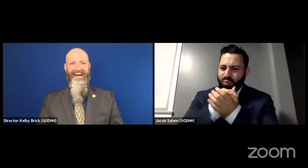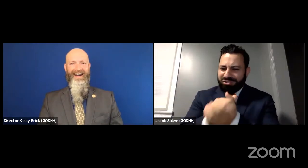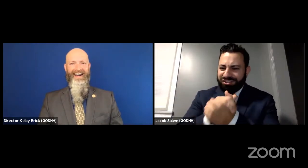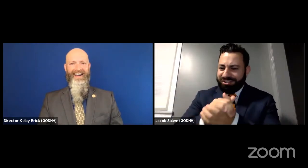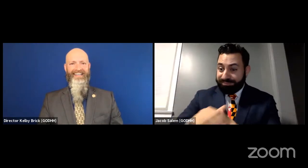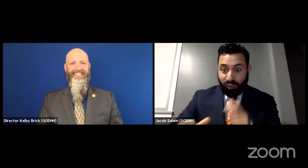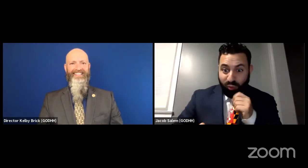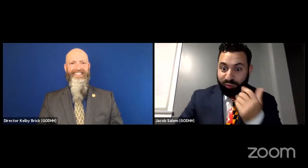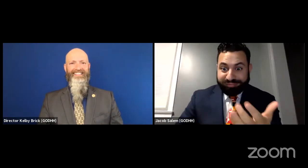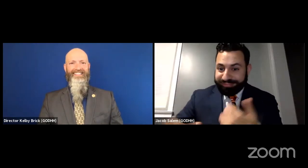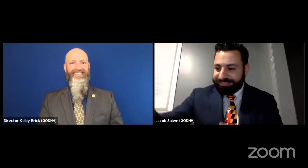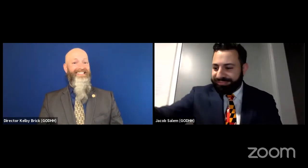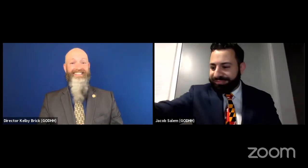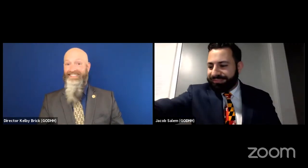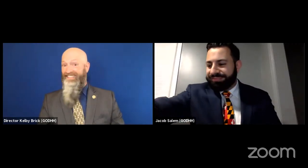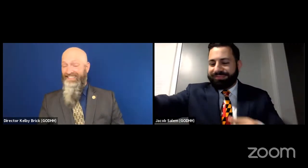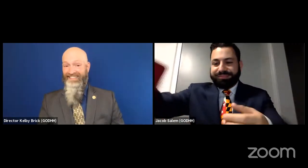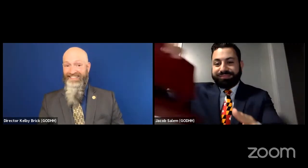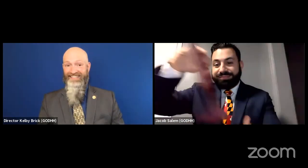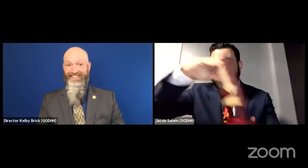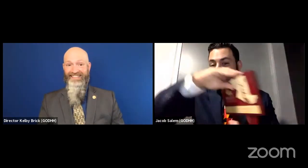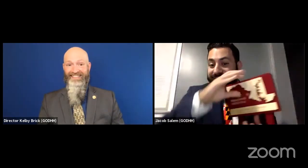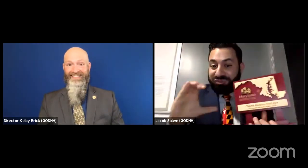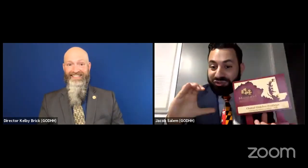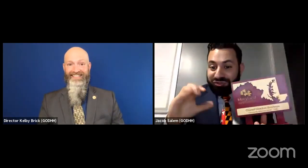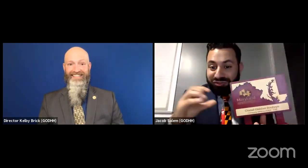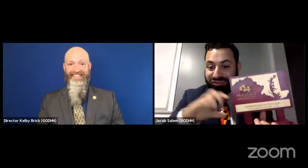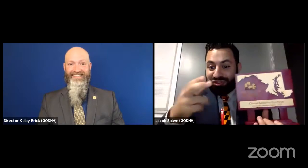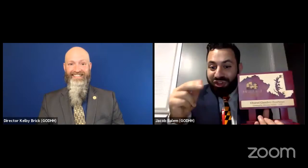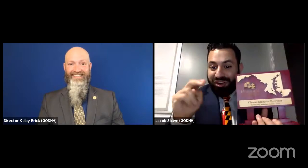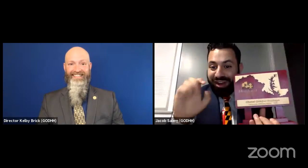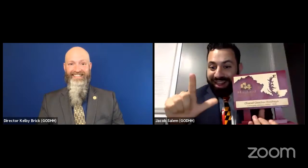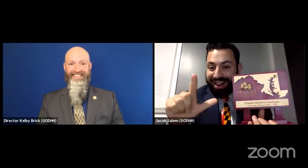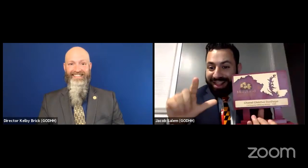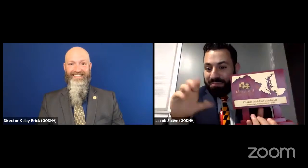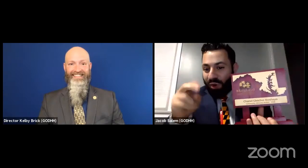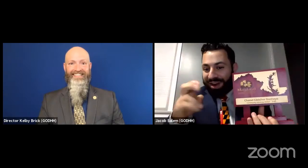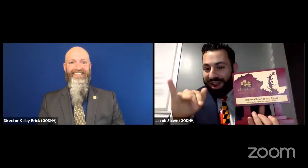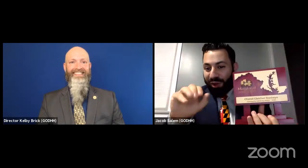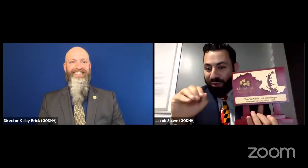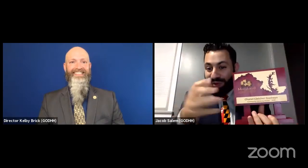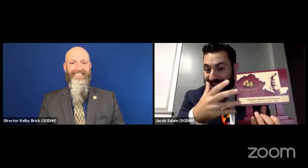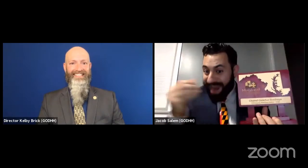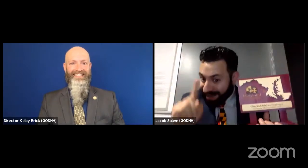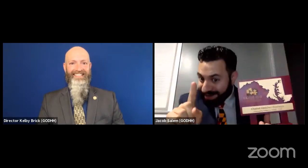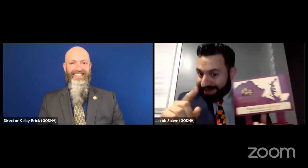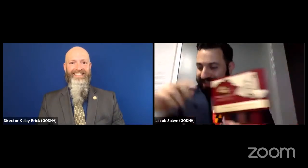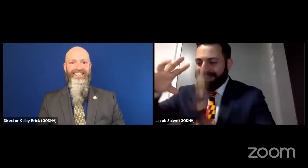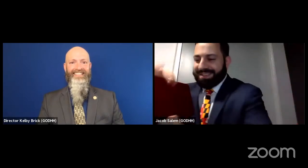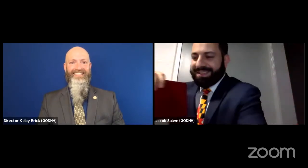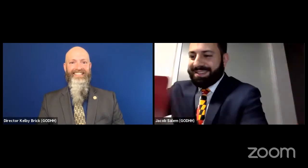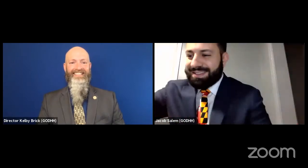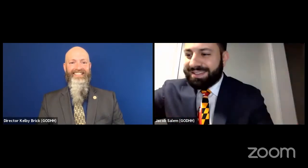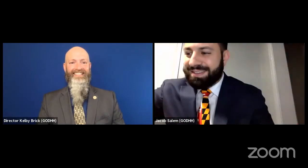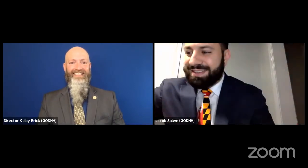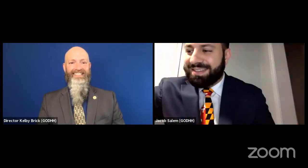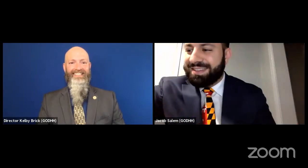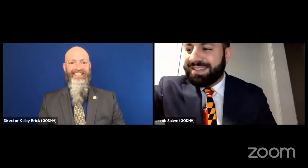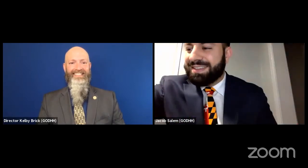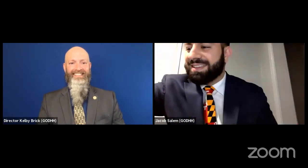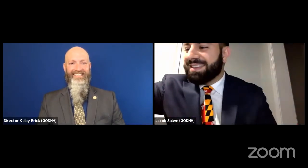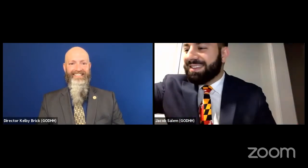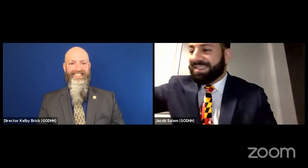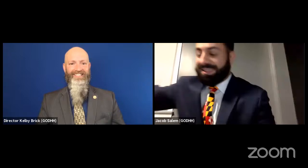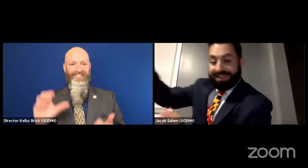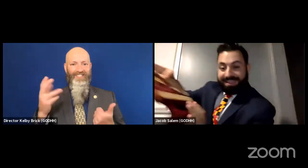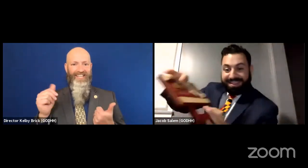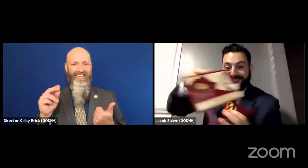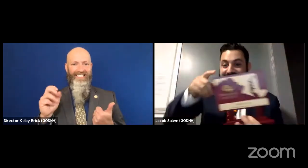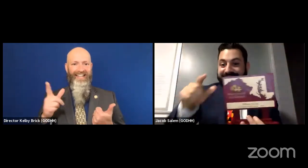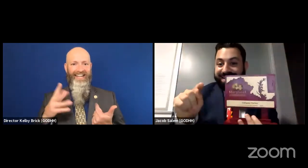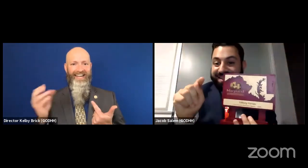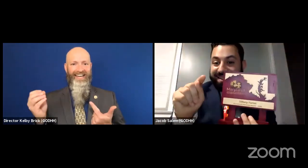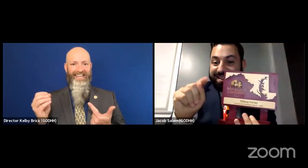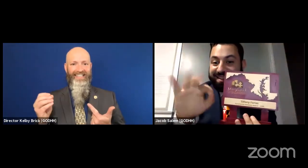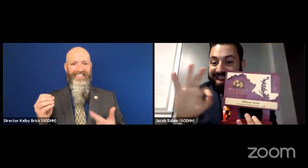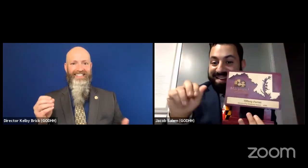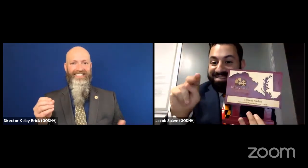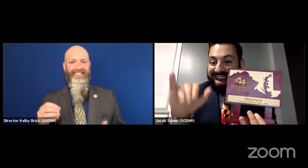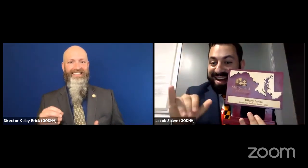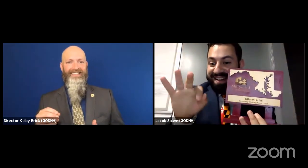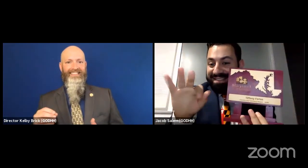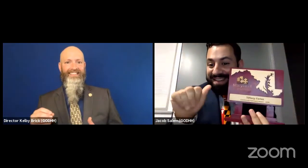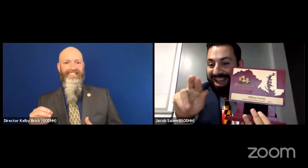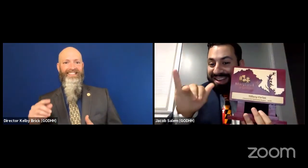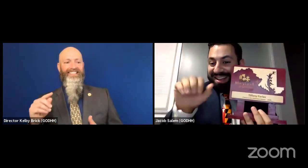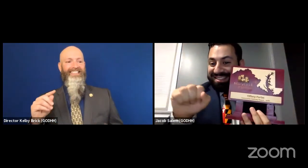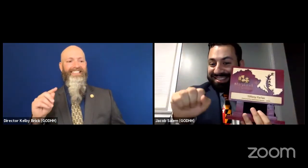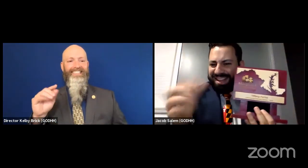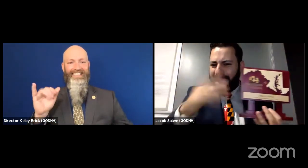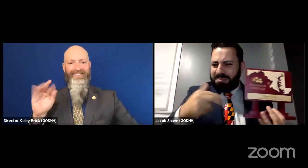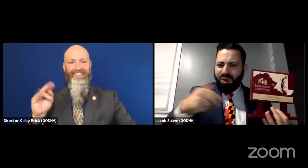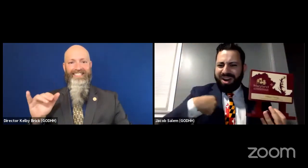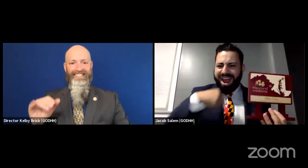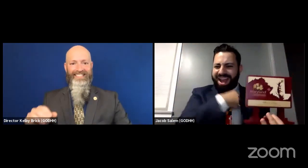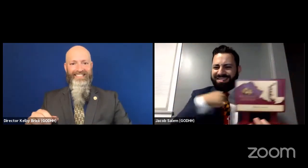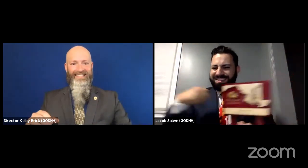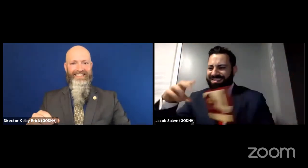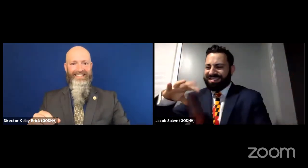like to have them join us for the award. This is Chanel Bonheyo and Tiffany Farias. Come